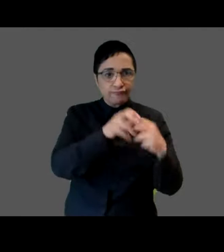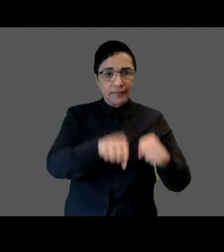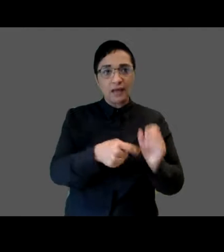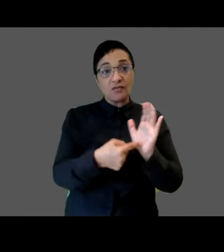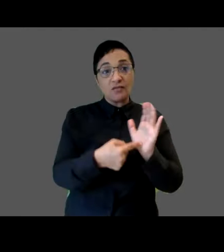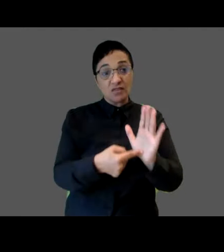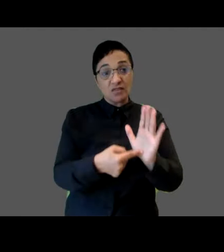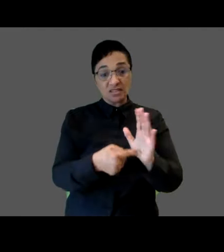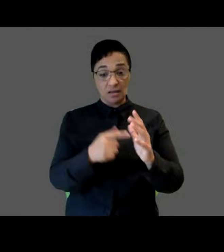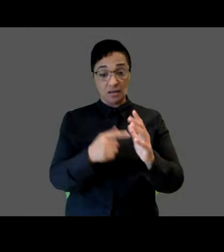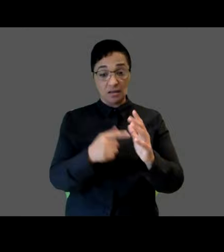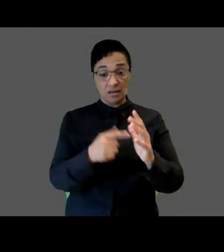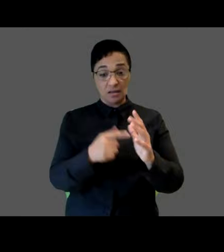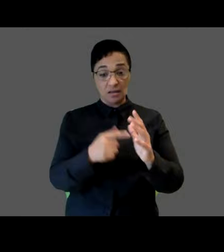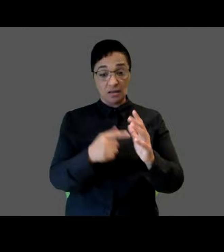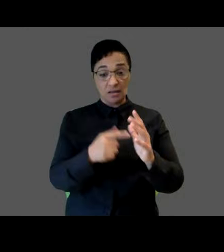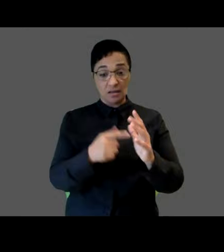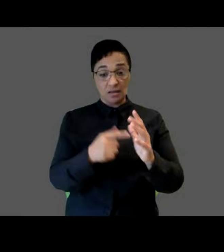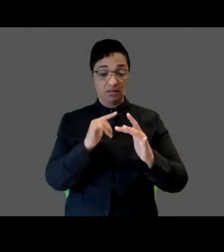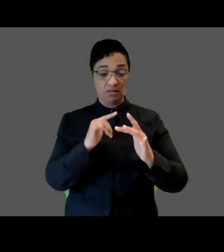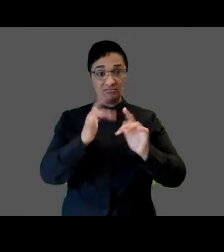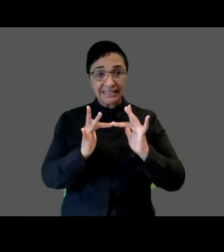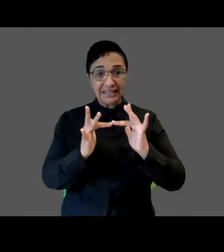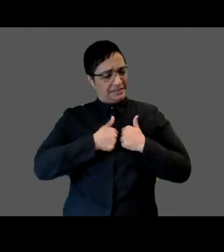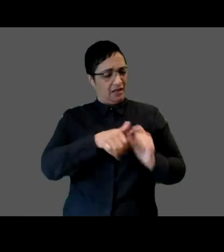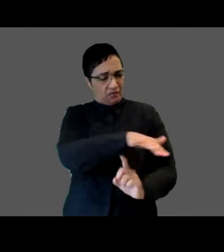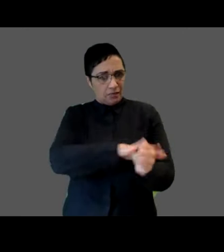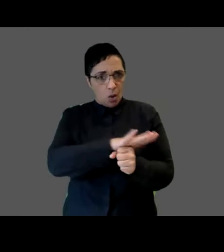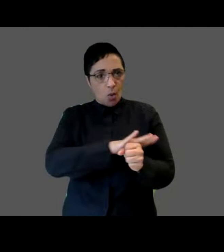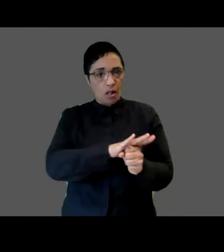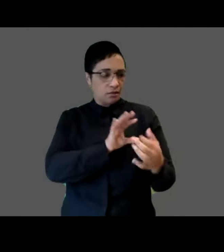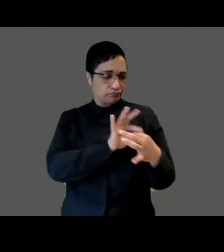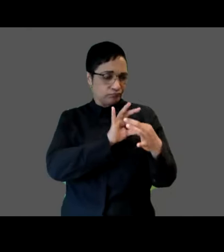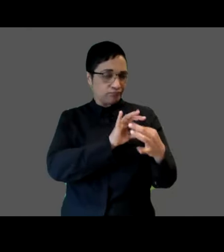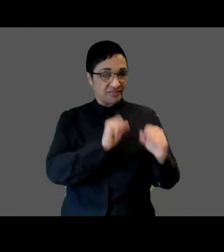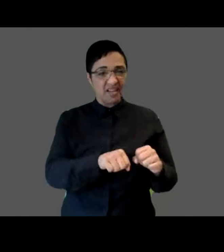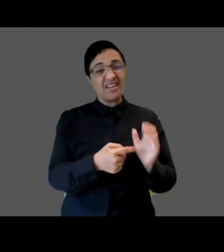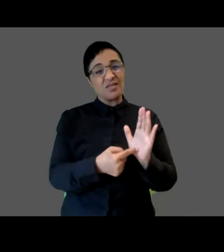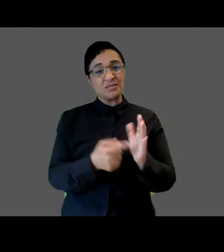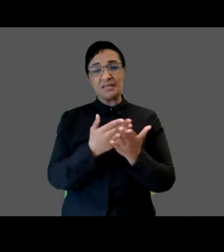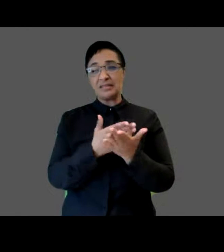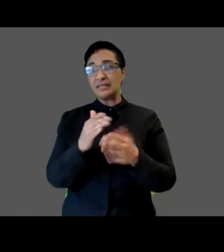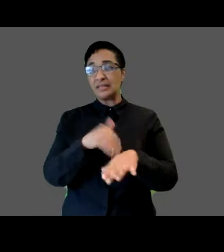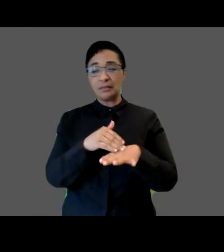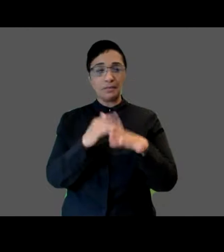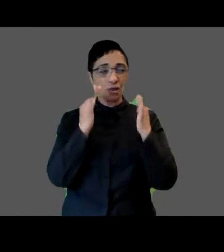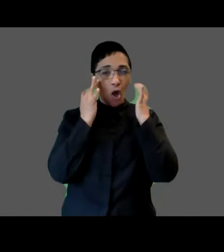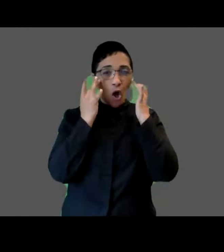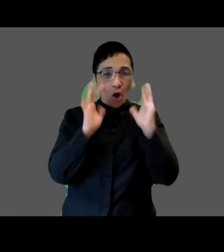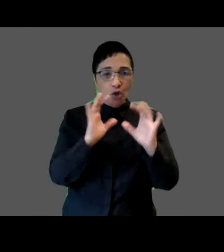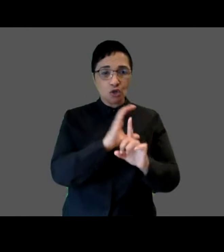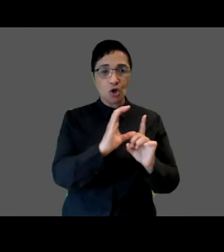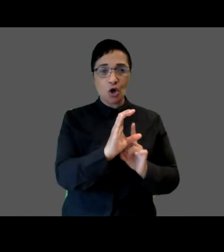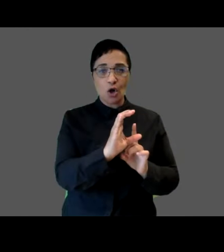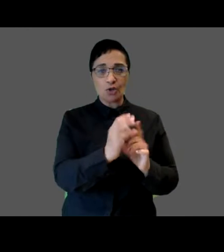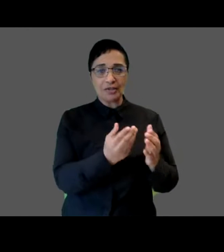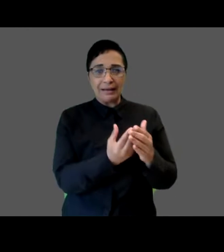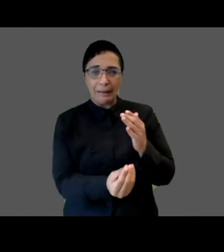We can also reduce those cultural gaps that sometimes exist when it comes to more formalized